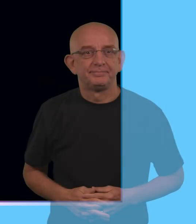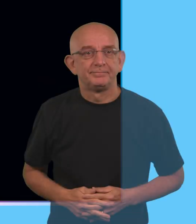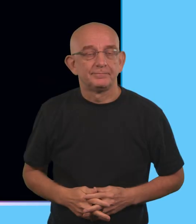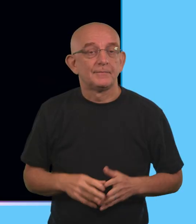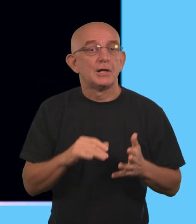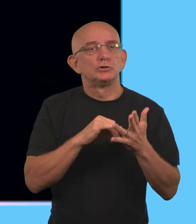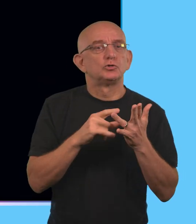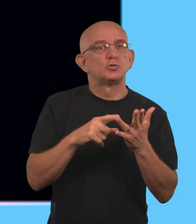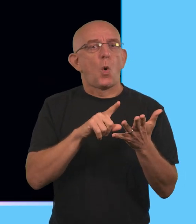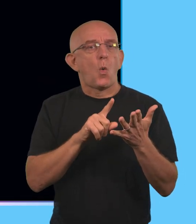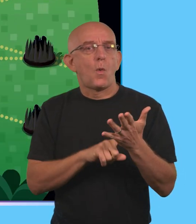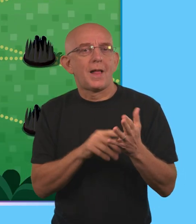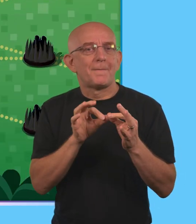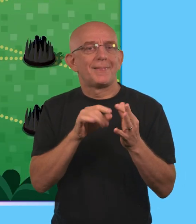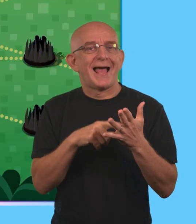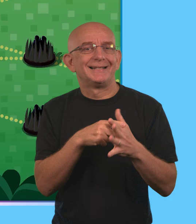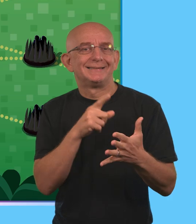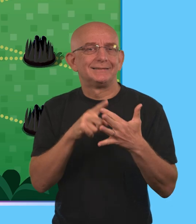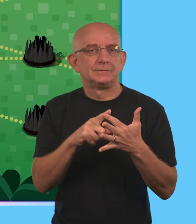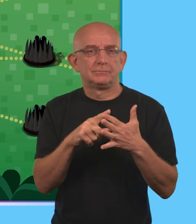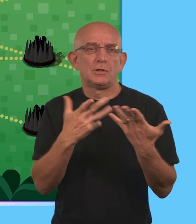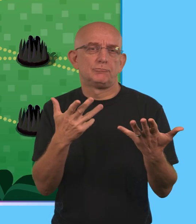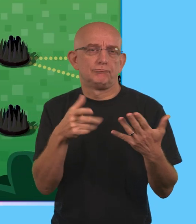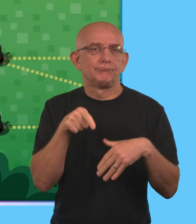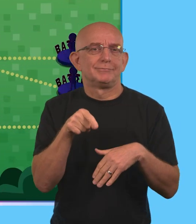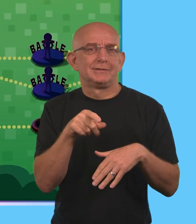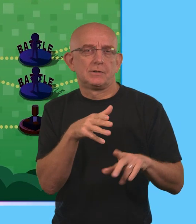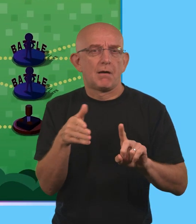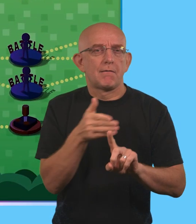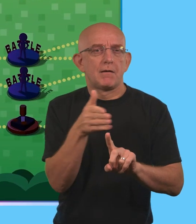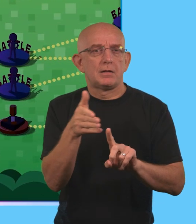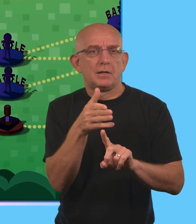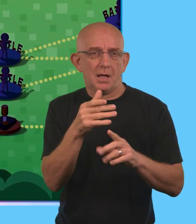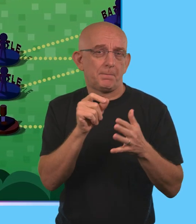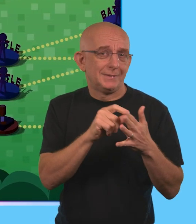SoulBlaze is a creature collecting roguelite for PC, Mac, and Linux